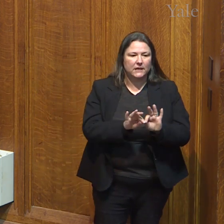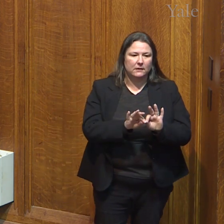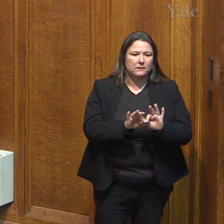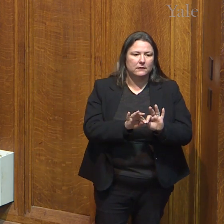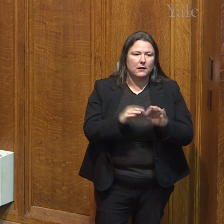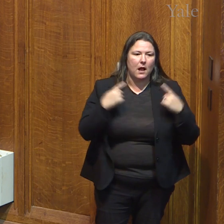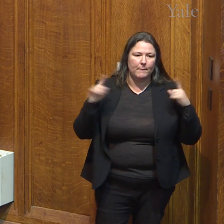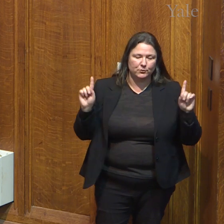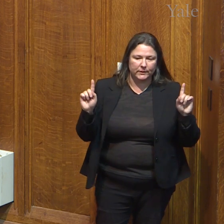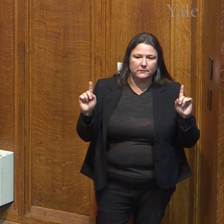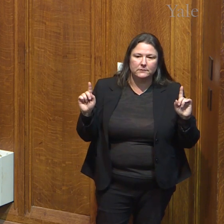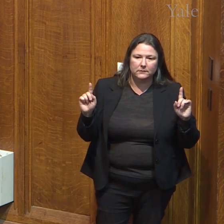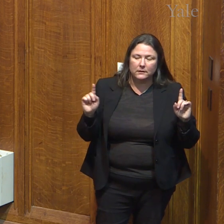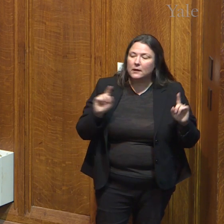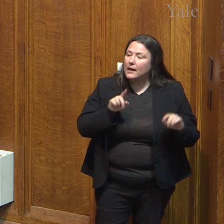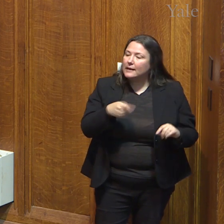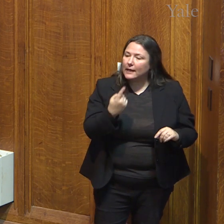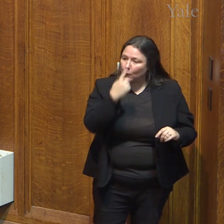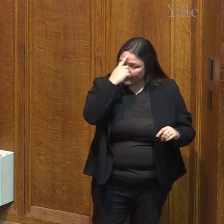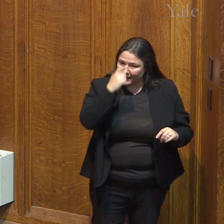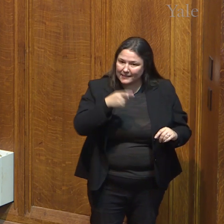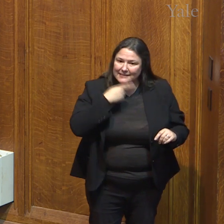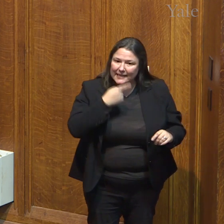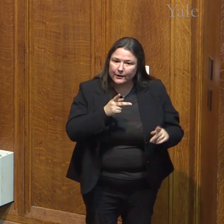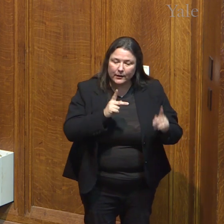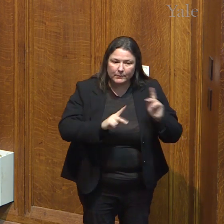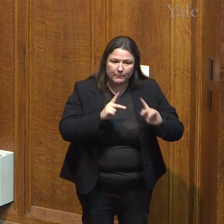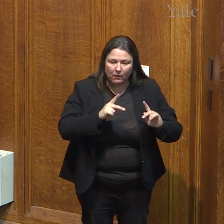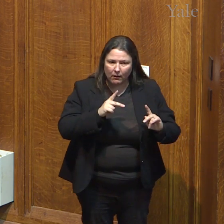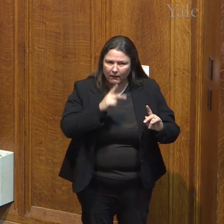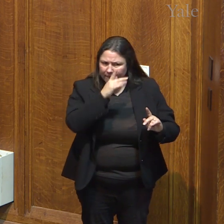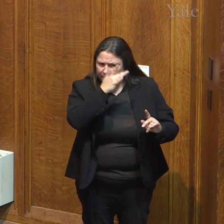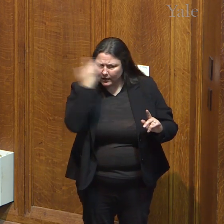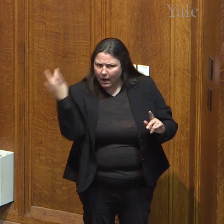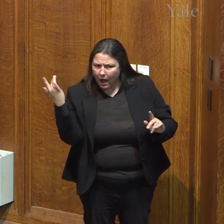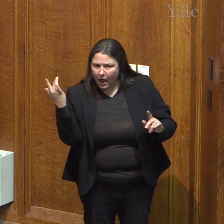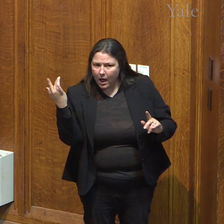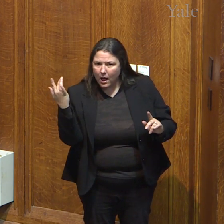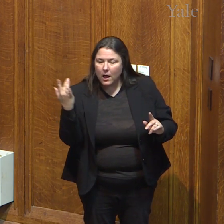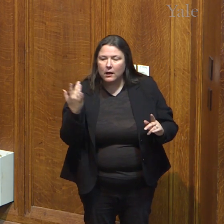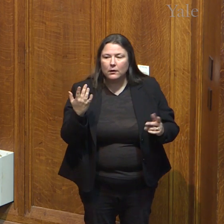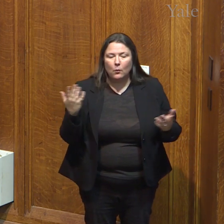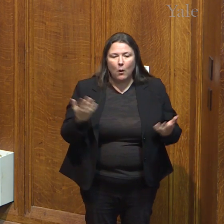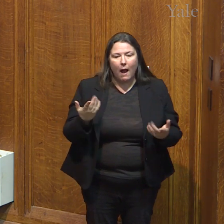This was so not simply because the hearing world had forgotten what it had known by the 1820's,